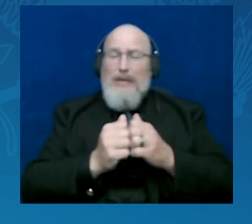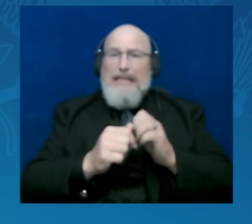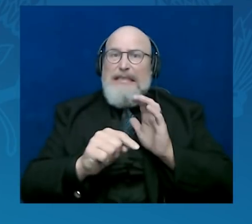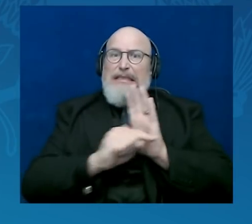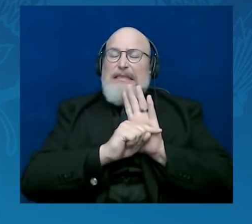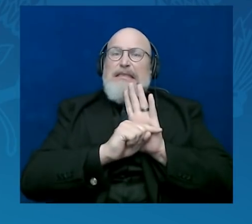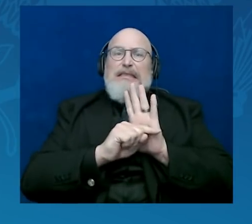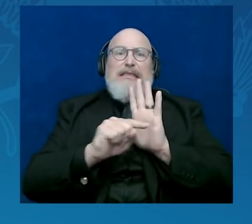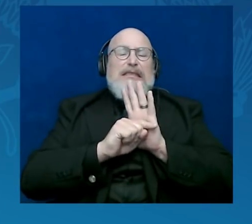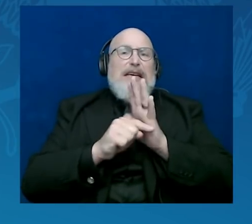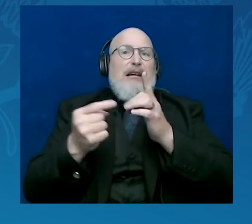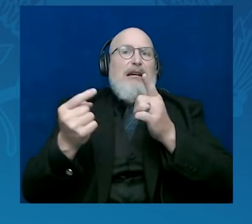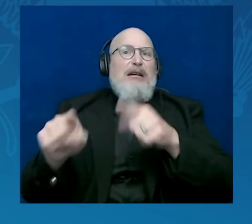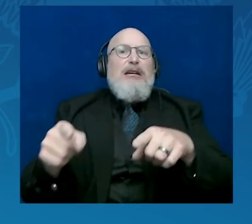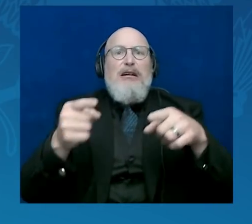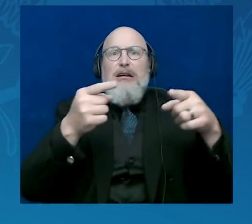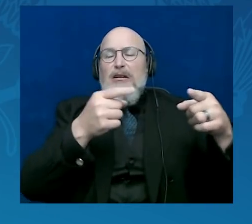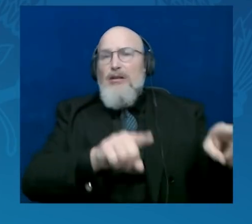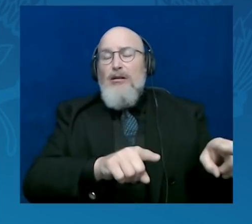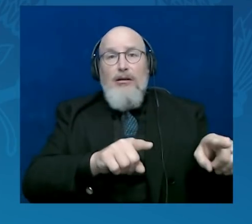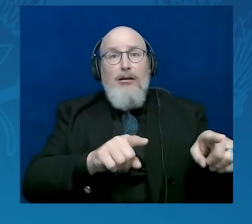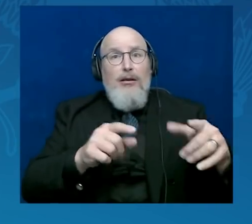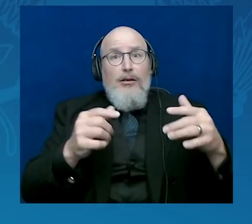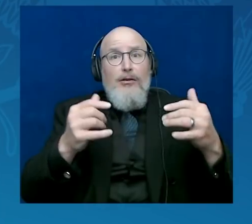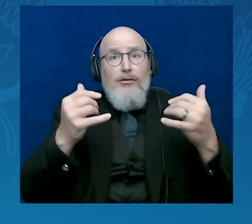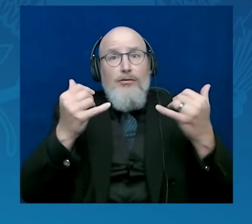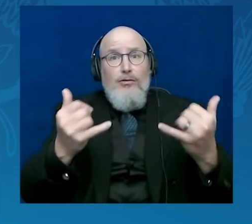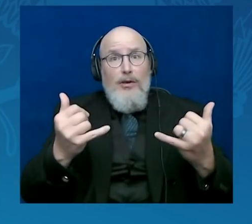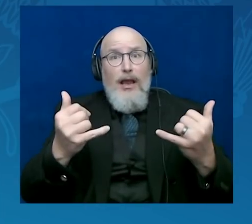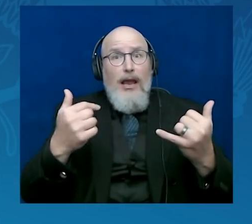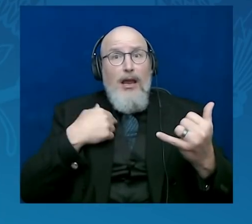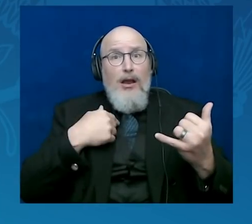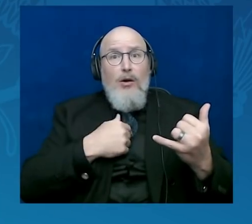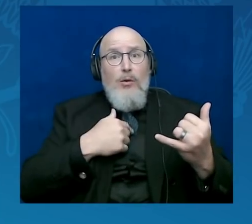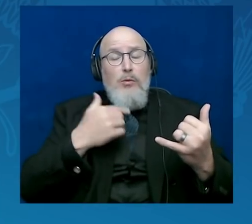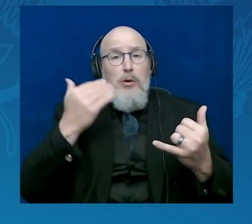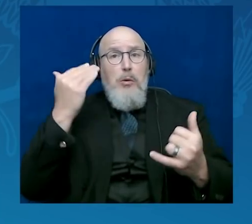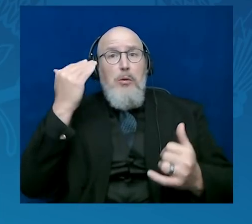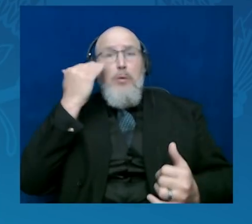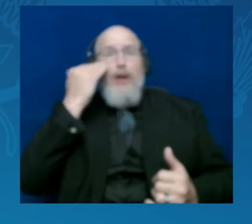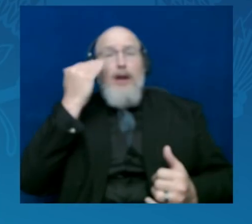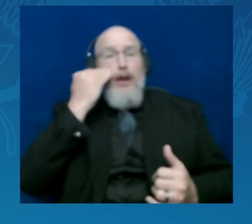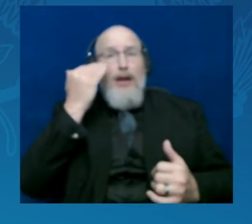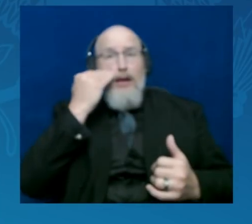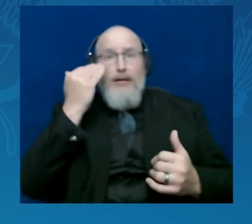Today, as we are all well aware, the foundation of European security